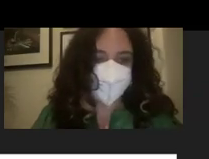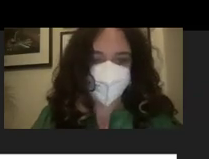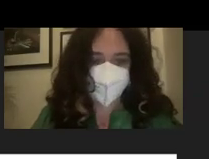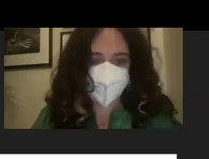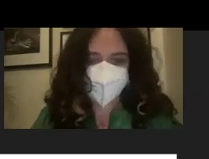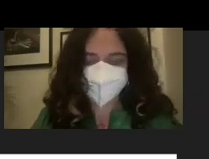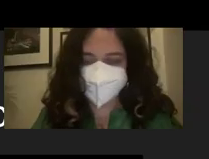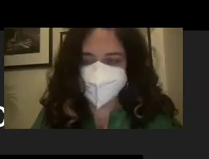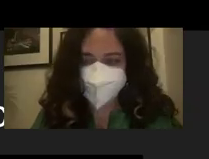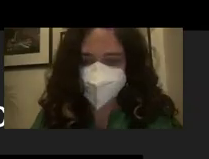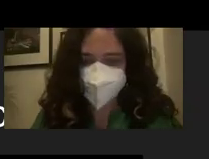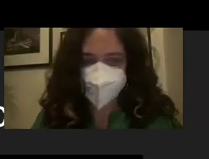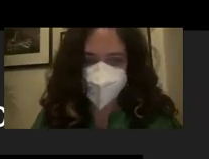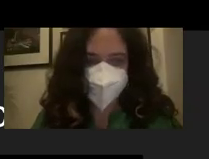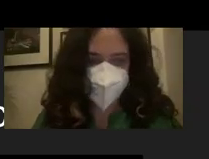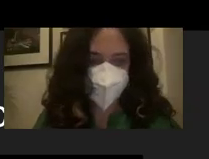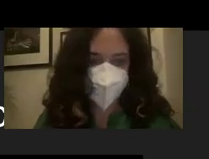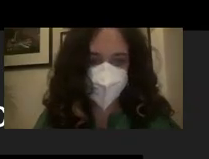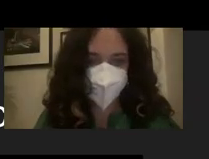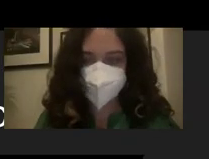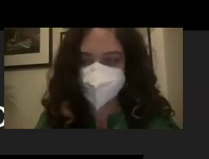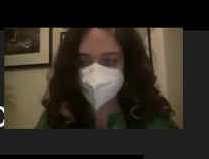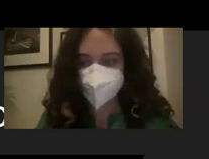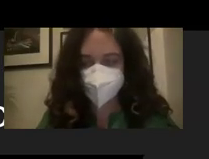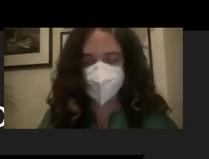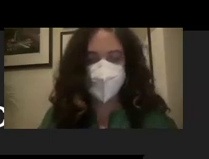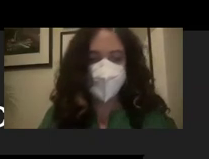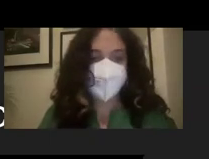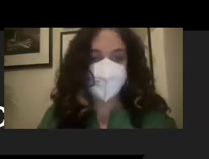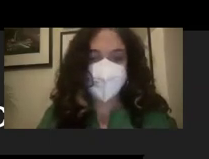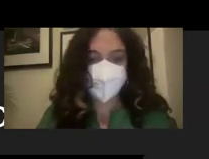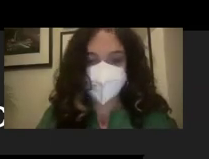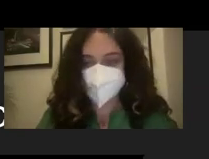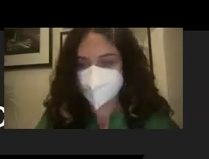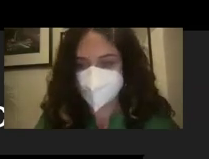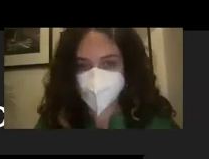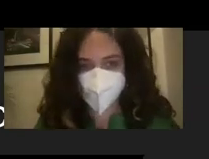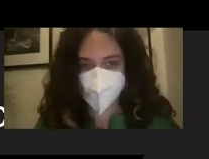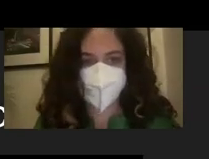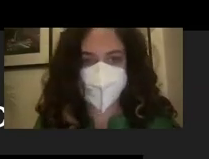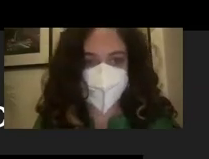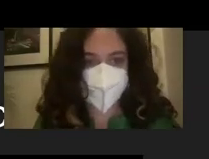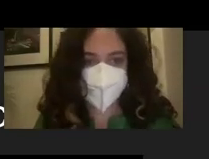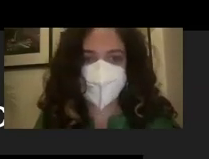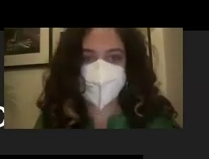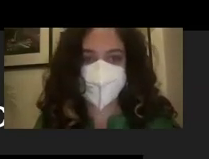next slide and these are some quotes that a lot of us are very familiar with with the CDC director